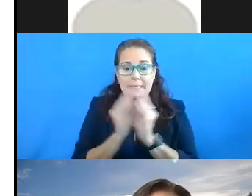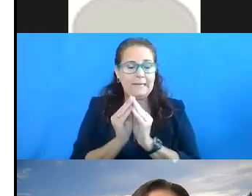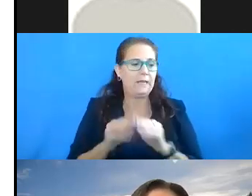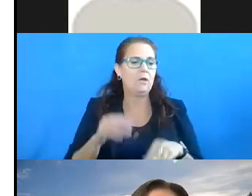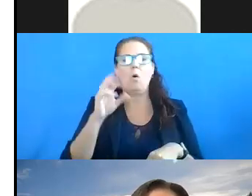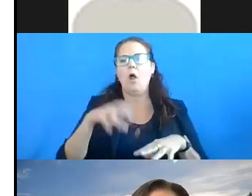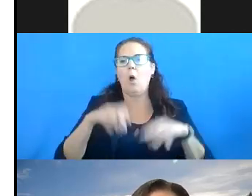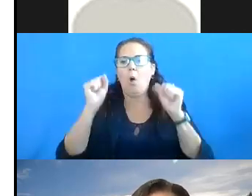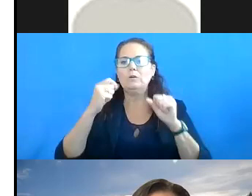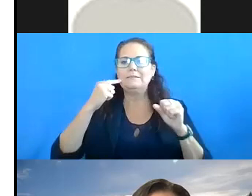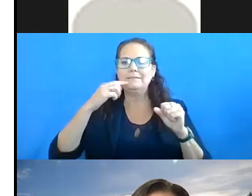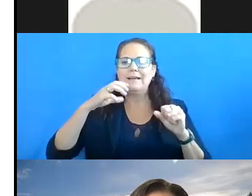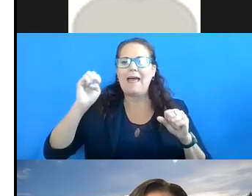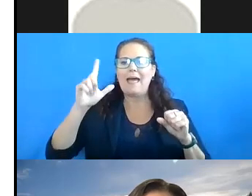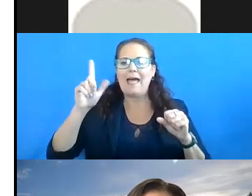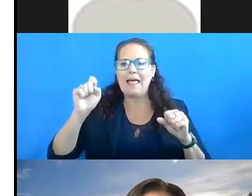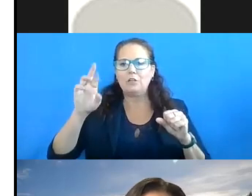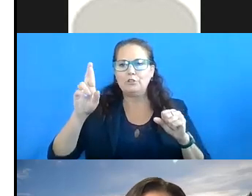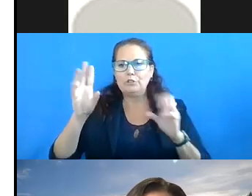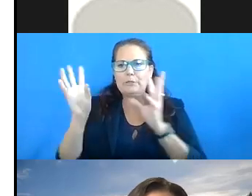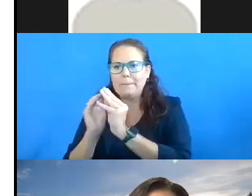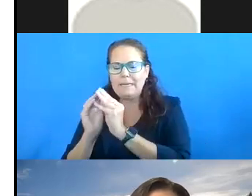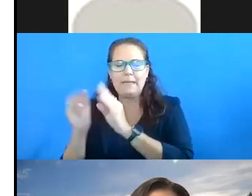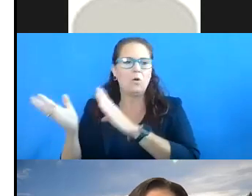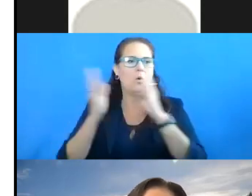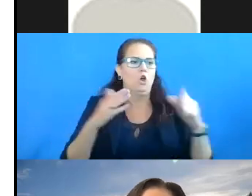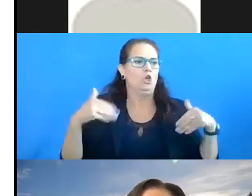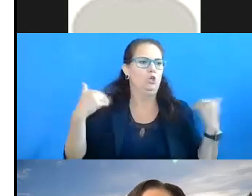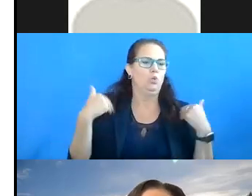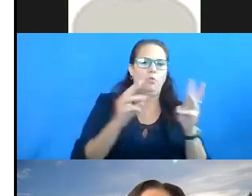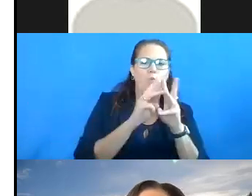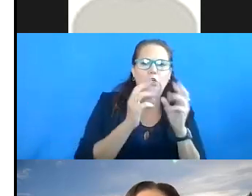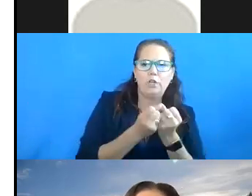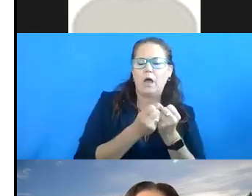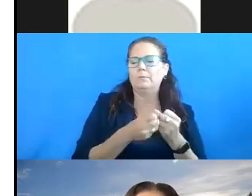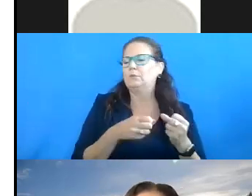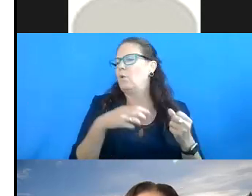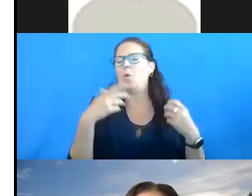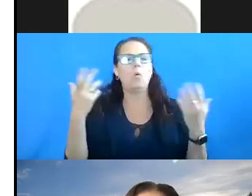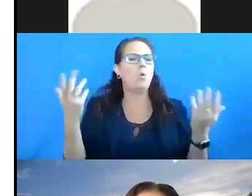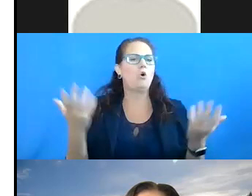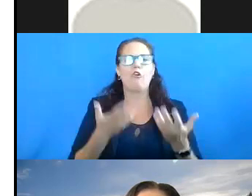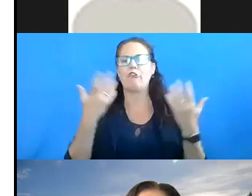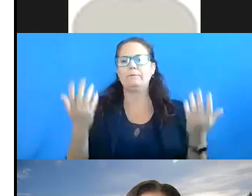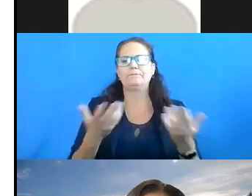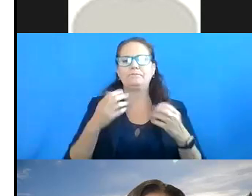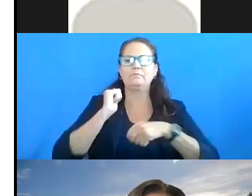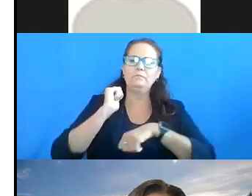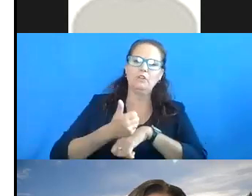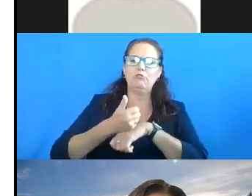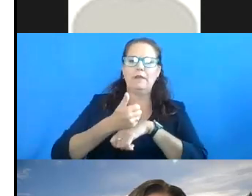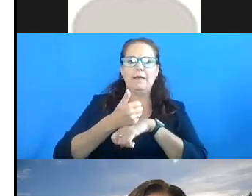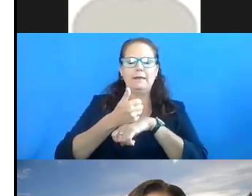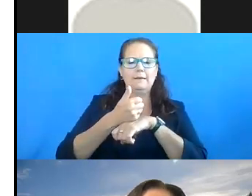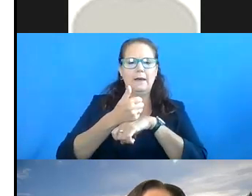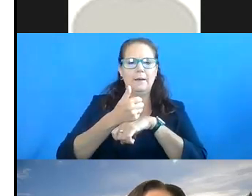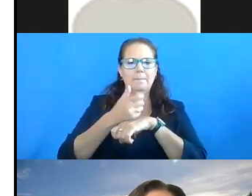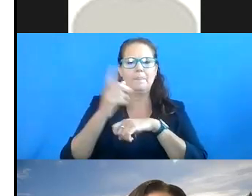elders meetings, we are going to host youth workshops. We are going to create or draft a CCP.